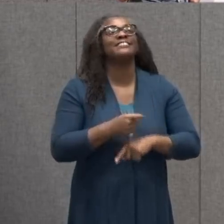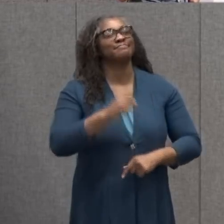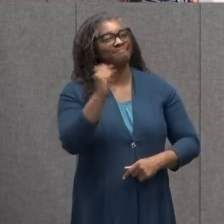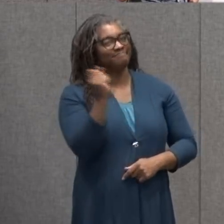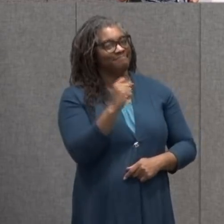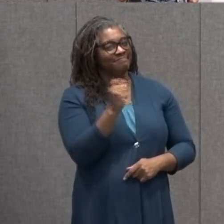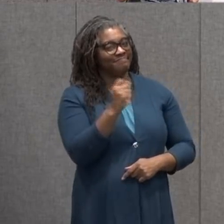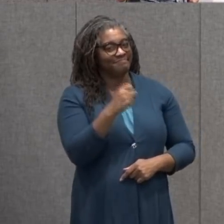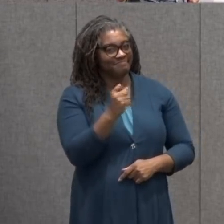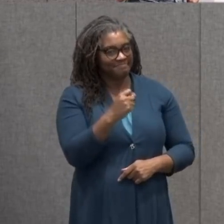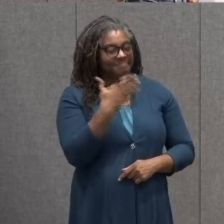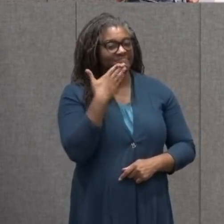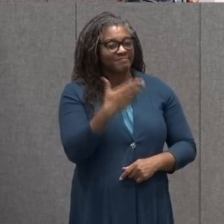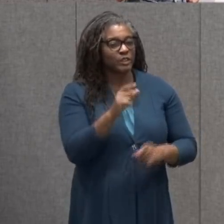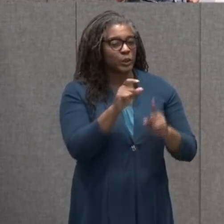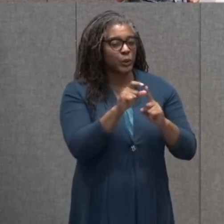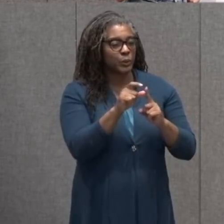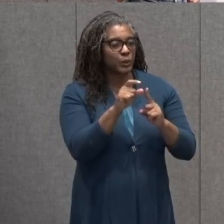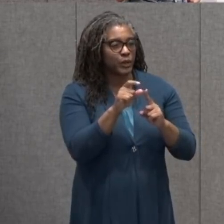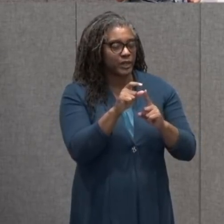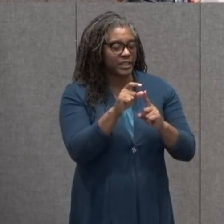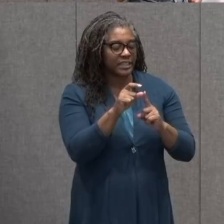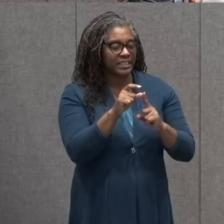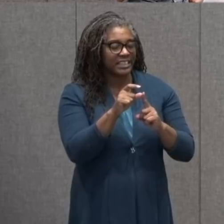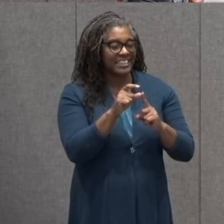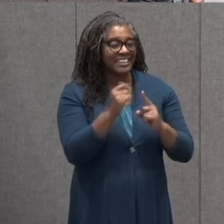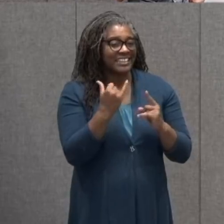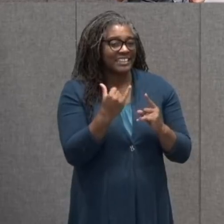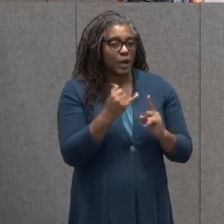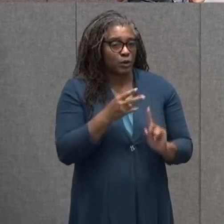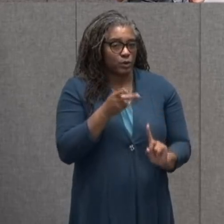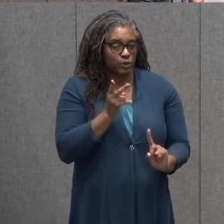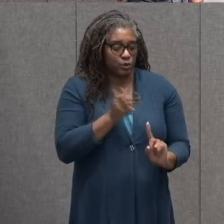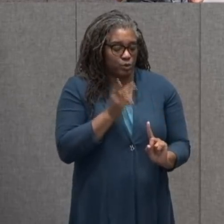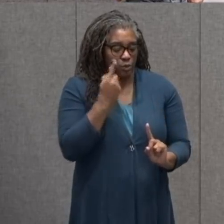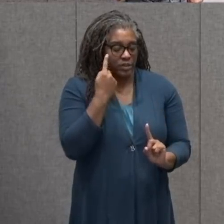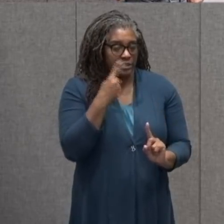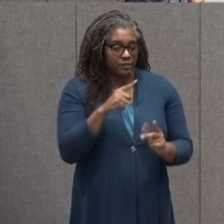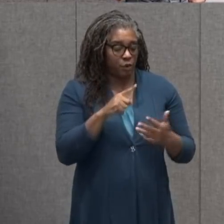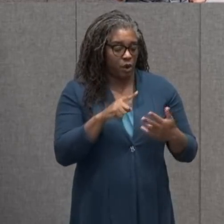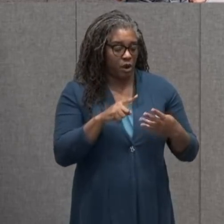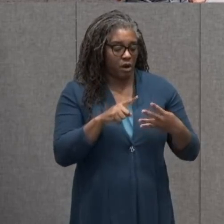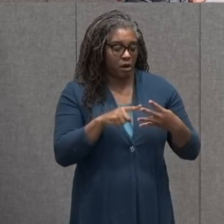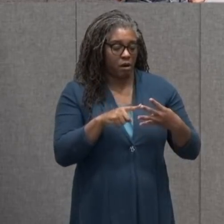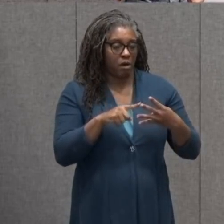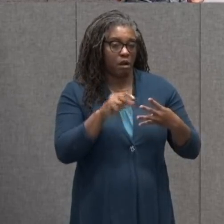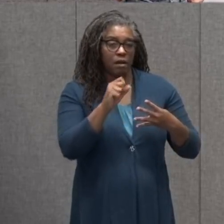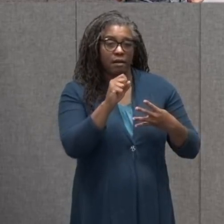give myself two points for change, that's a synonym. Now I'm gonna have to think of